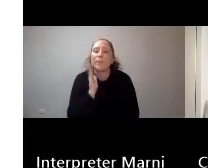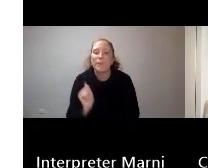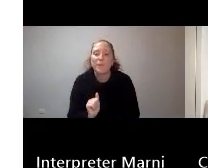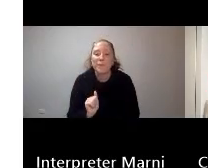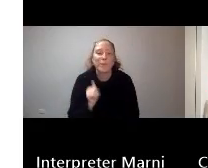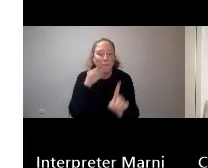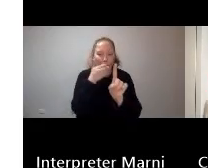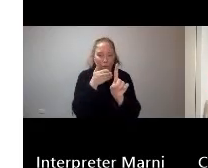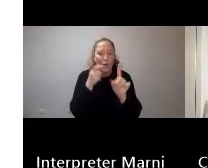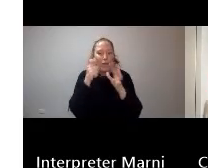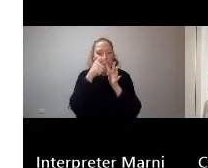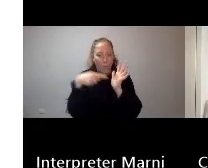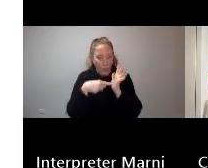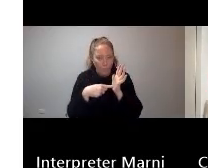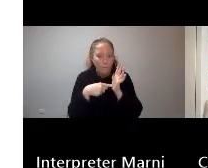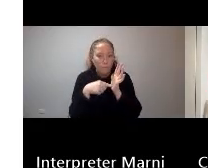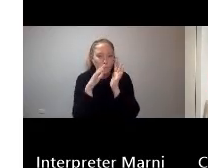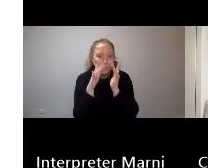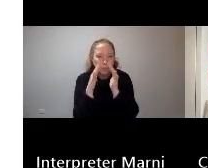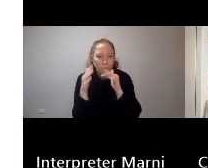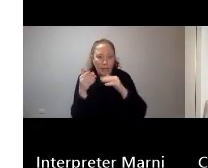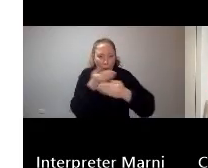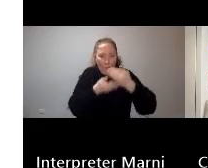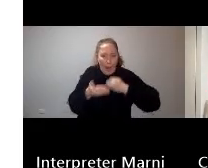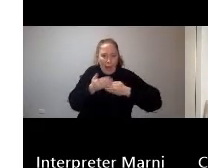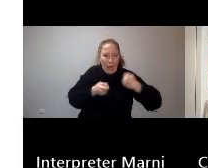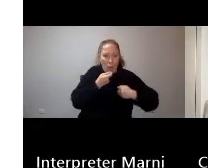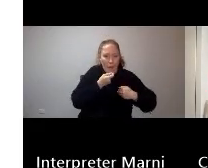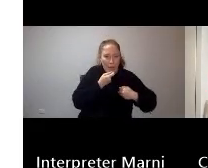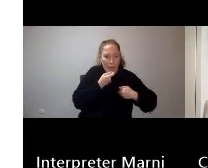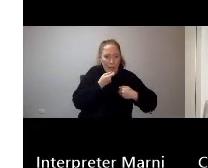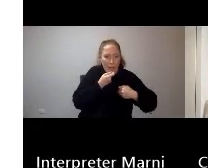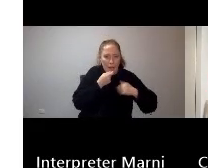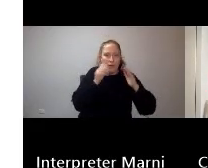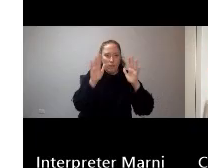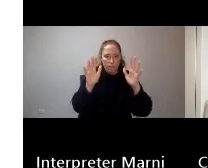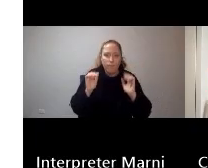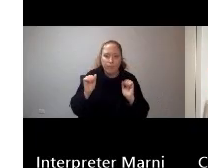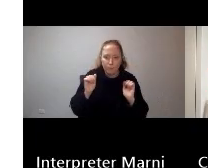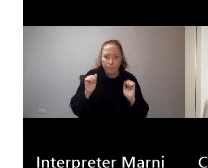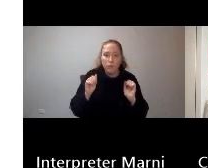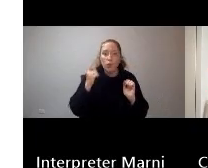So, let's just go back, then, to the AEDC. On your right-hand side,